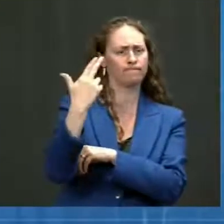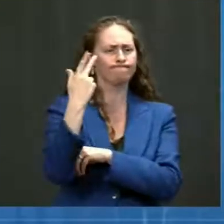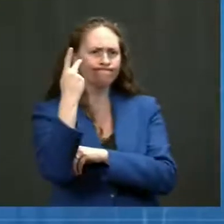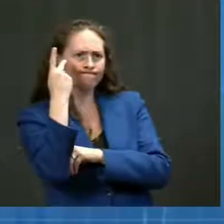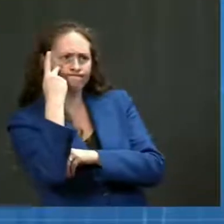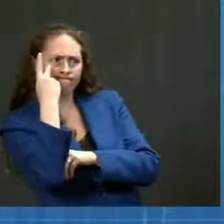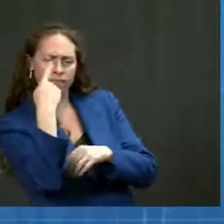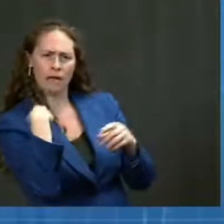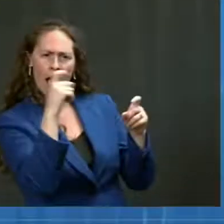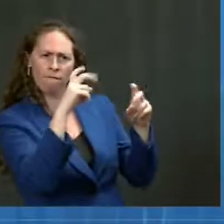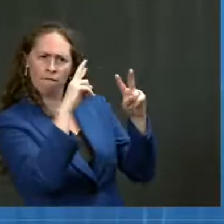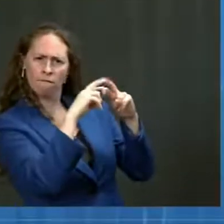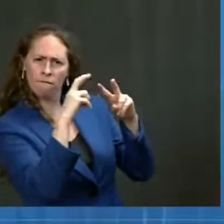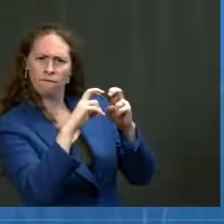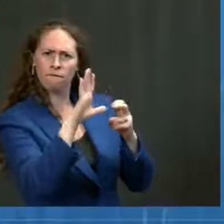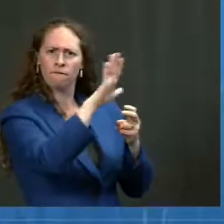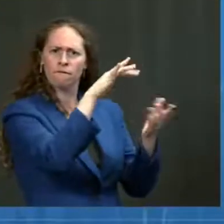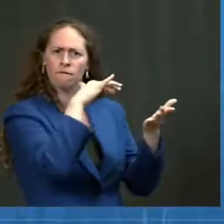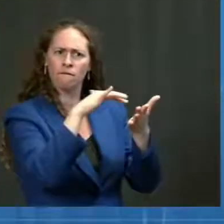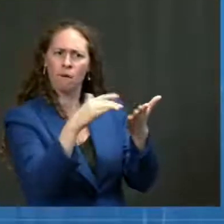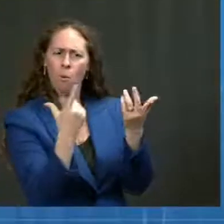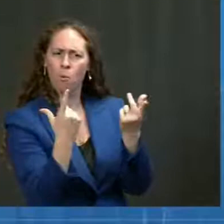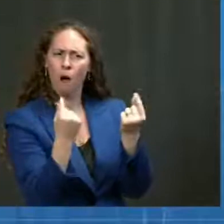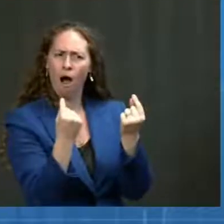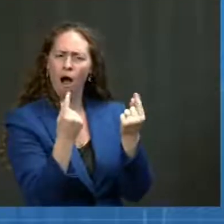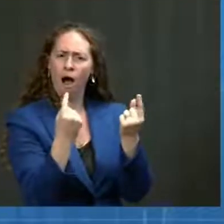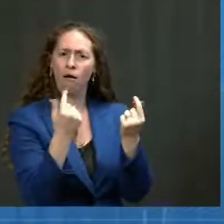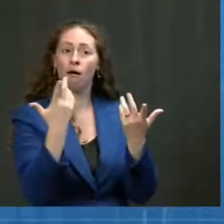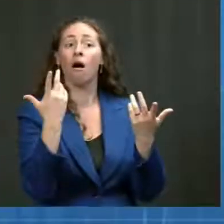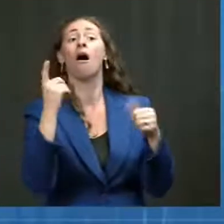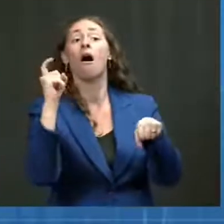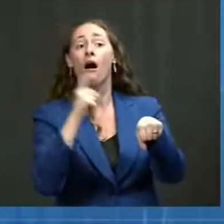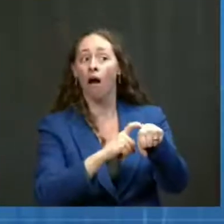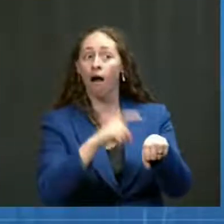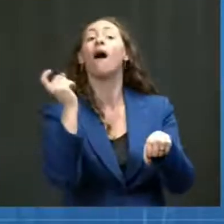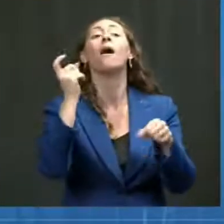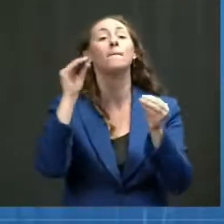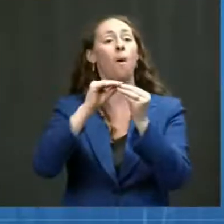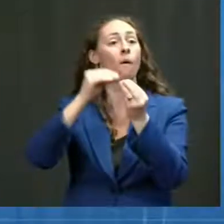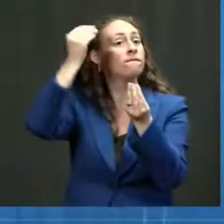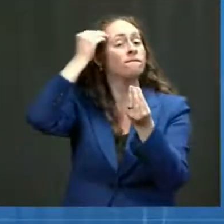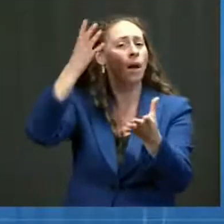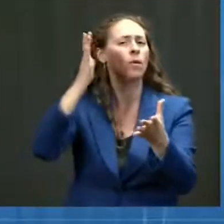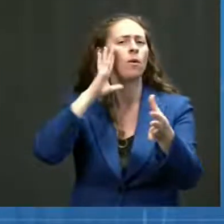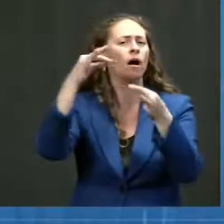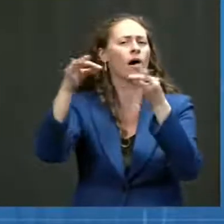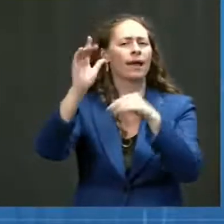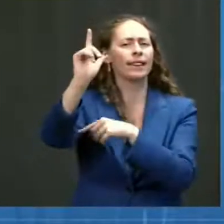WEEKS. WITH THOSE DATA IN HAND, WE WILL KEEP THE PUBLIC INFORMED